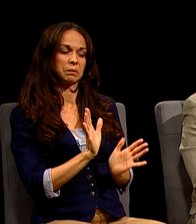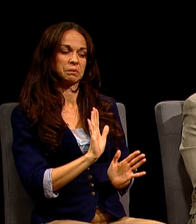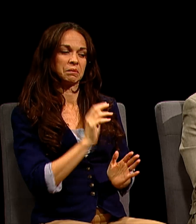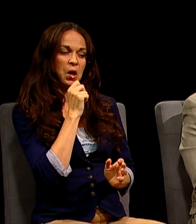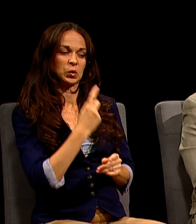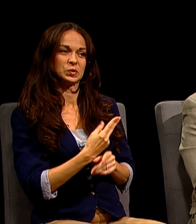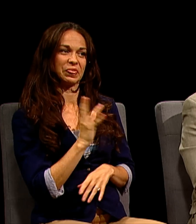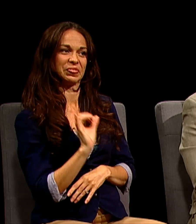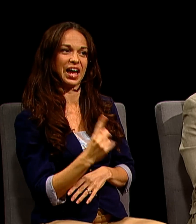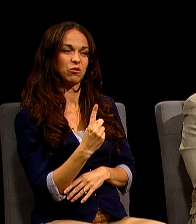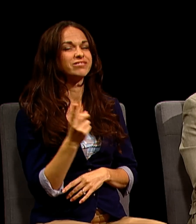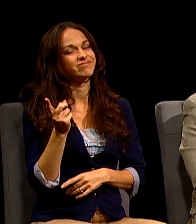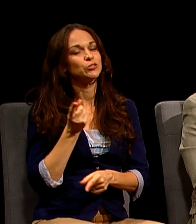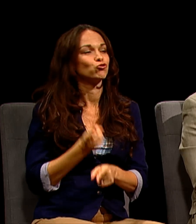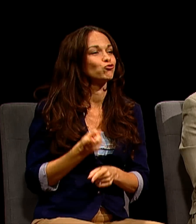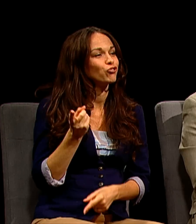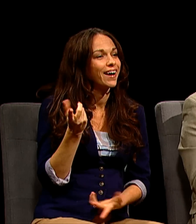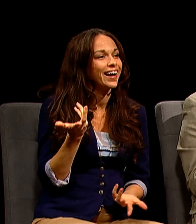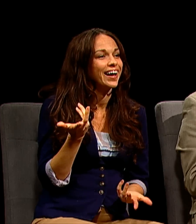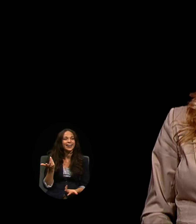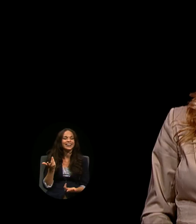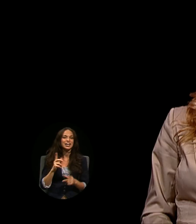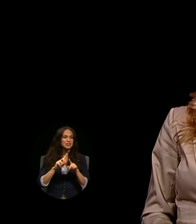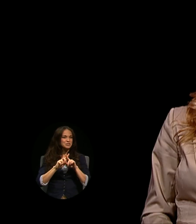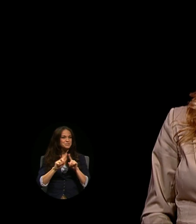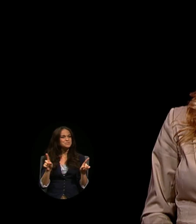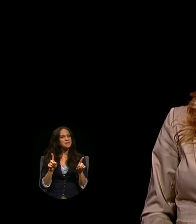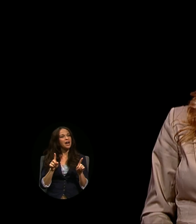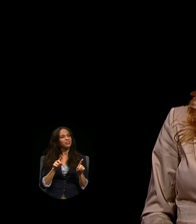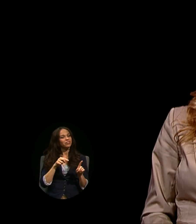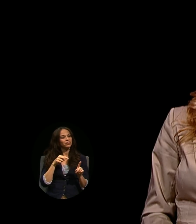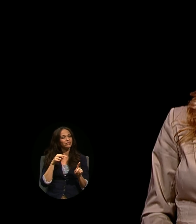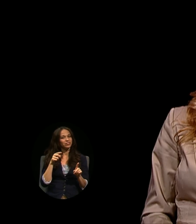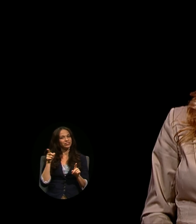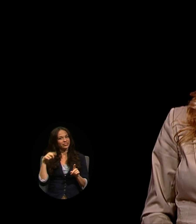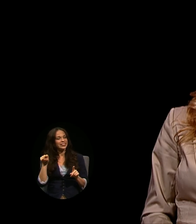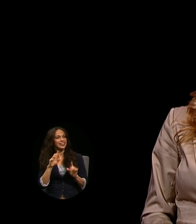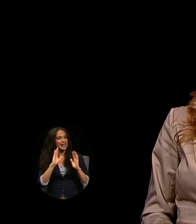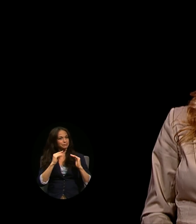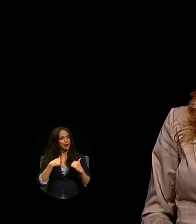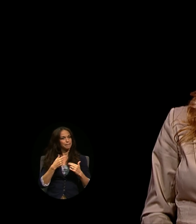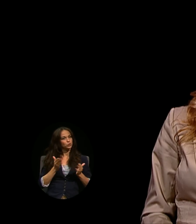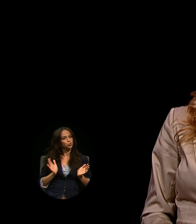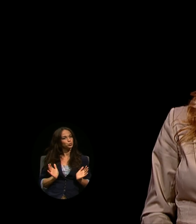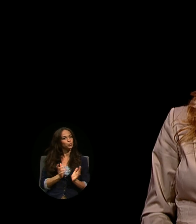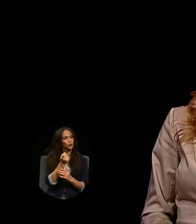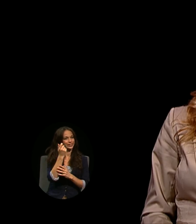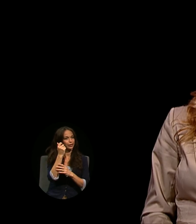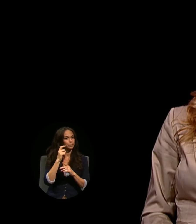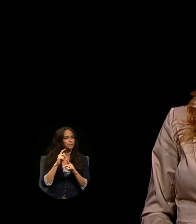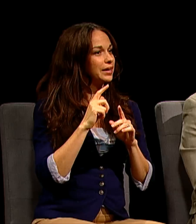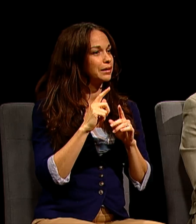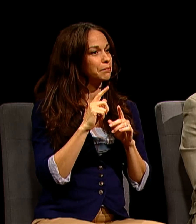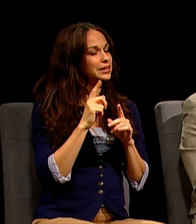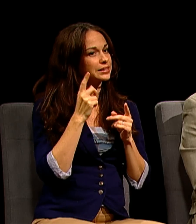this" and he was right. And but they expect you to push it's a little. It's a collaborative process and there is nothing wrong